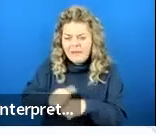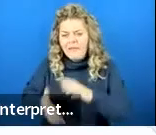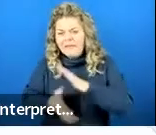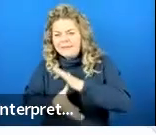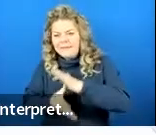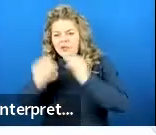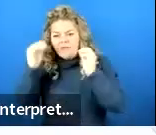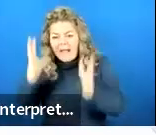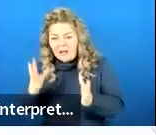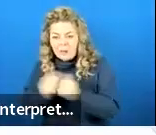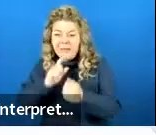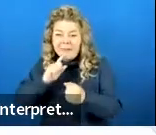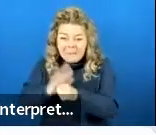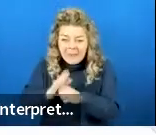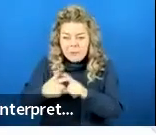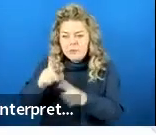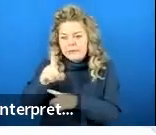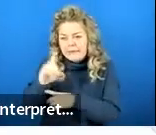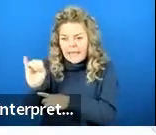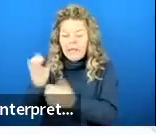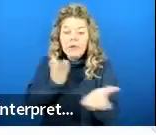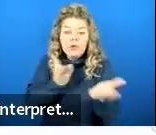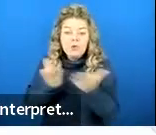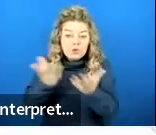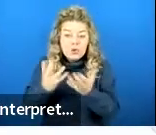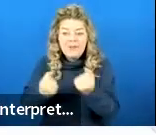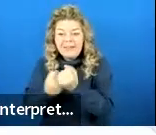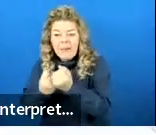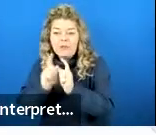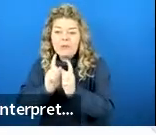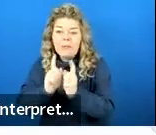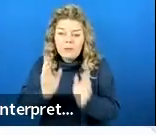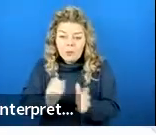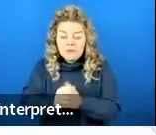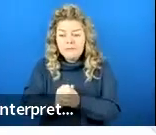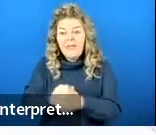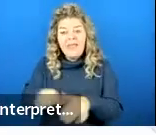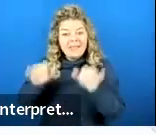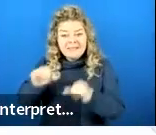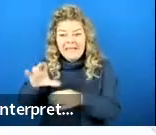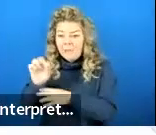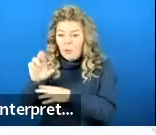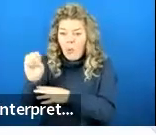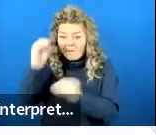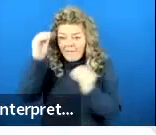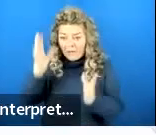with commitment to DEI to serve as sponsor mentors. These same core faculty will also serve as agents